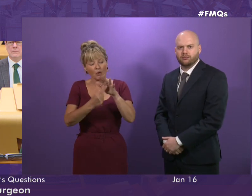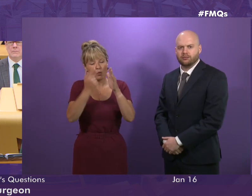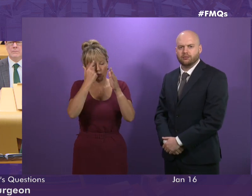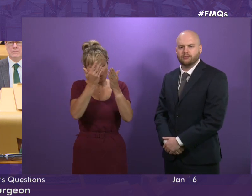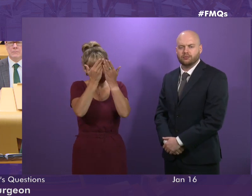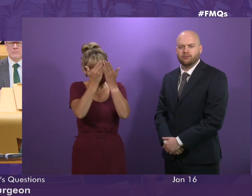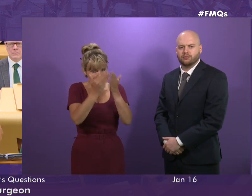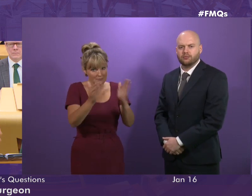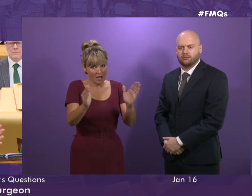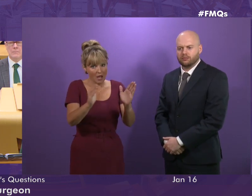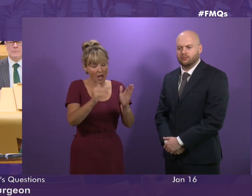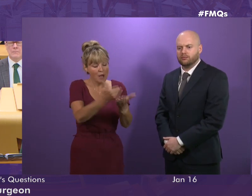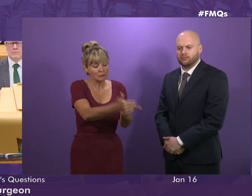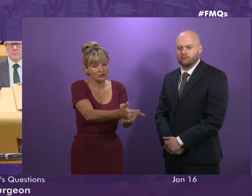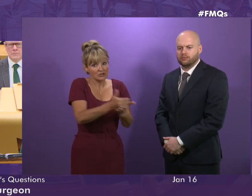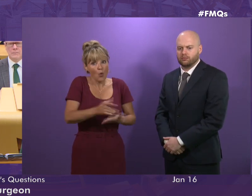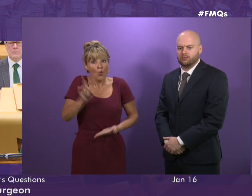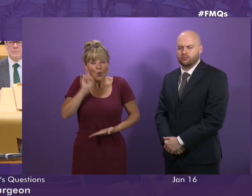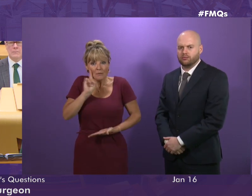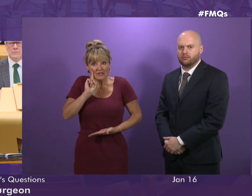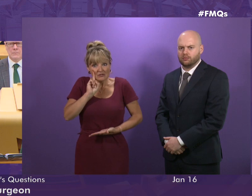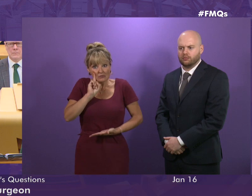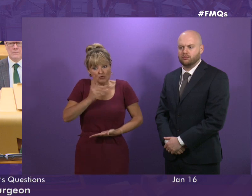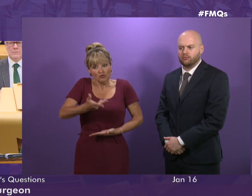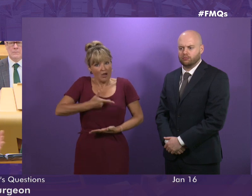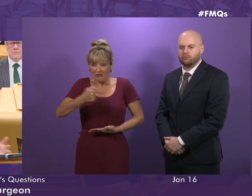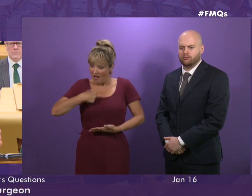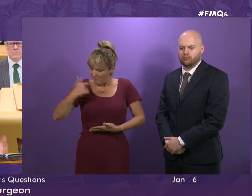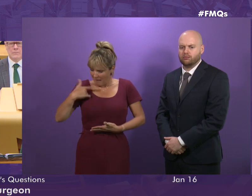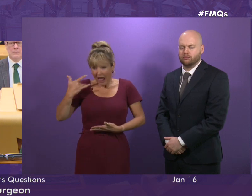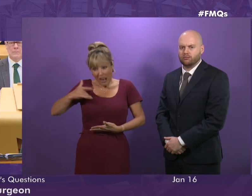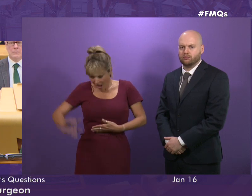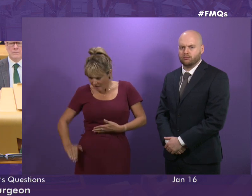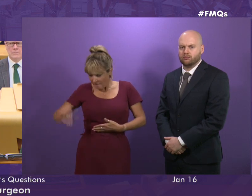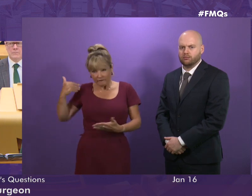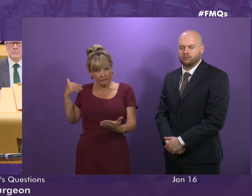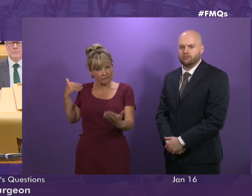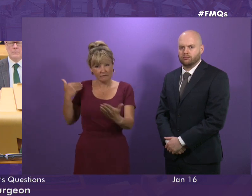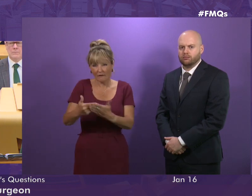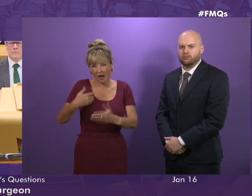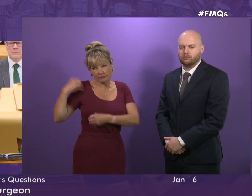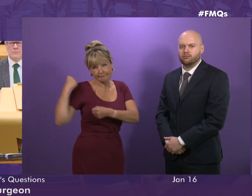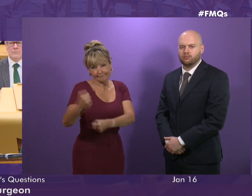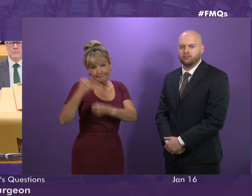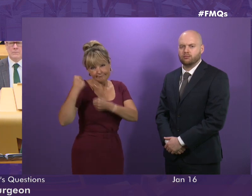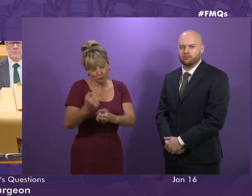rights—I have spent a lifetime as a committed feminist doing exactly that—but that we